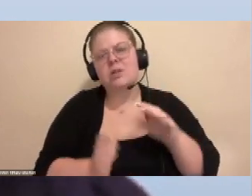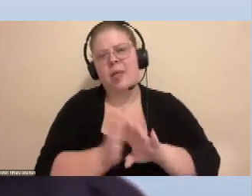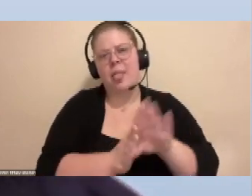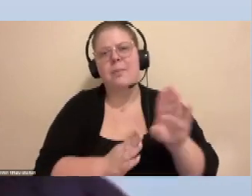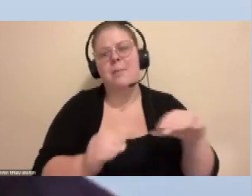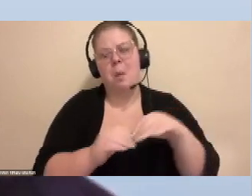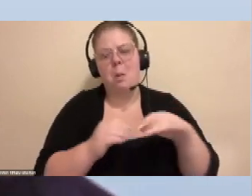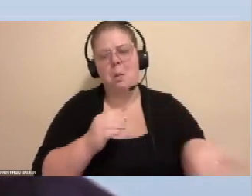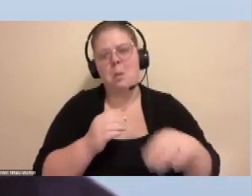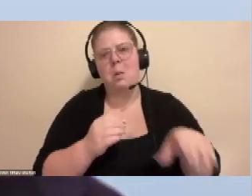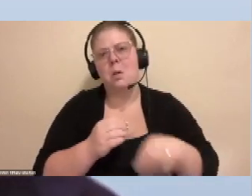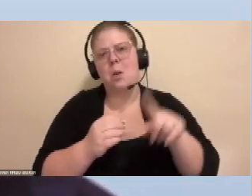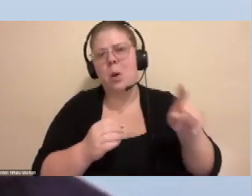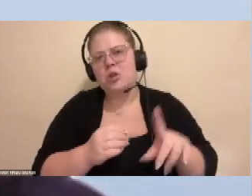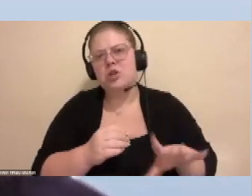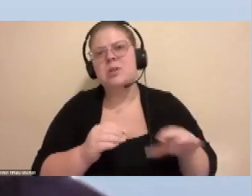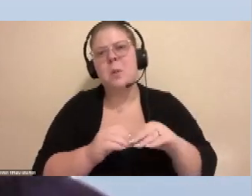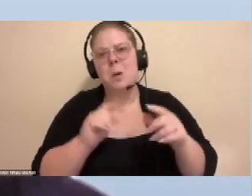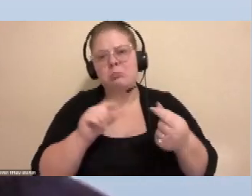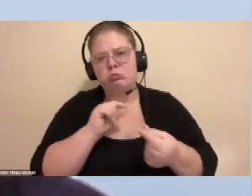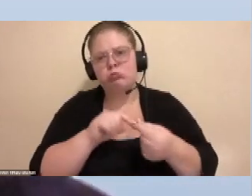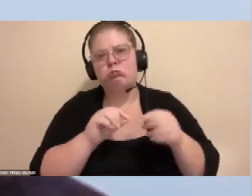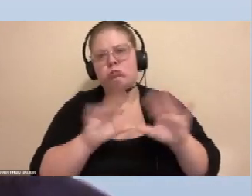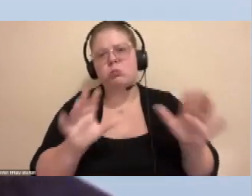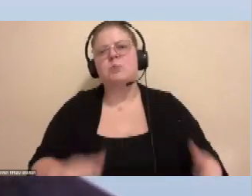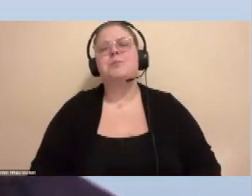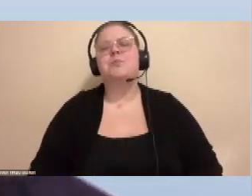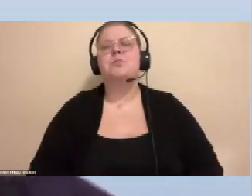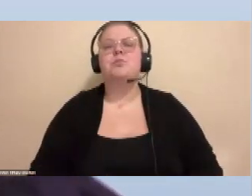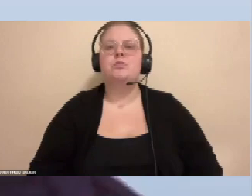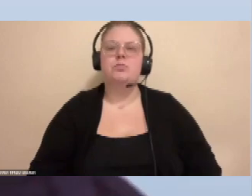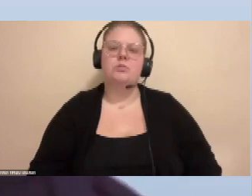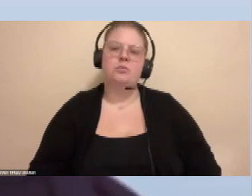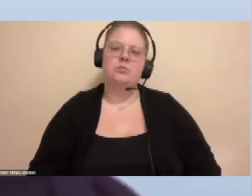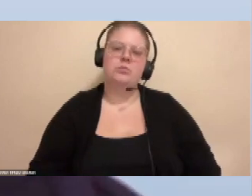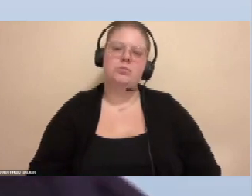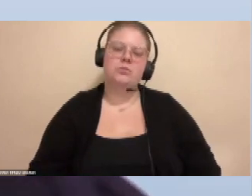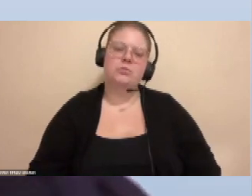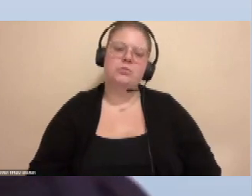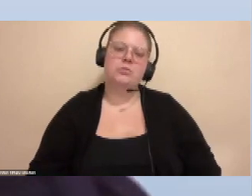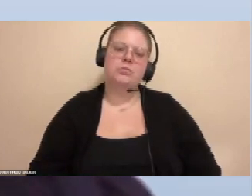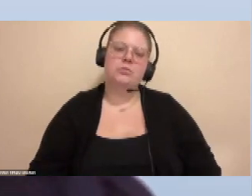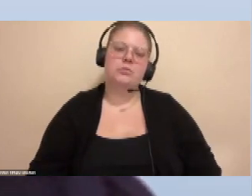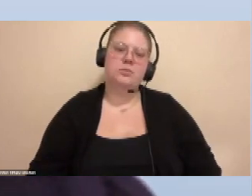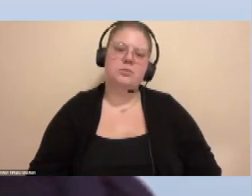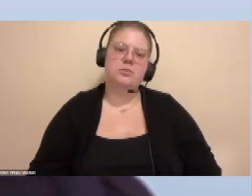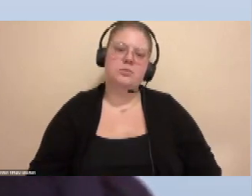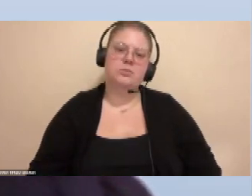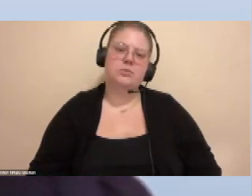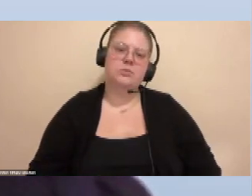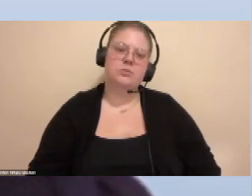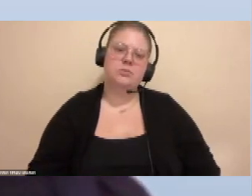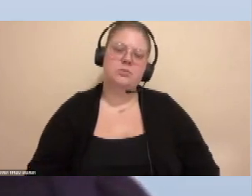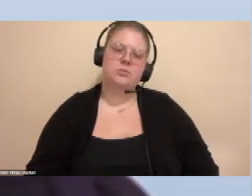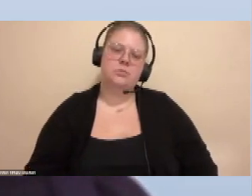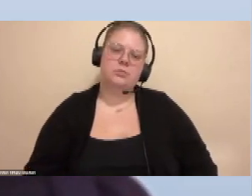for greater granularity at the risk of sounding or being a little bird like.